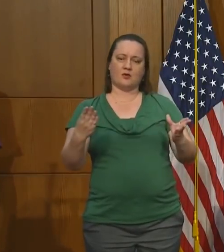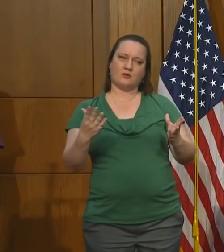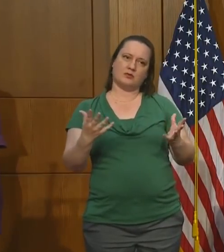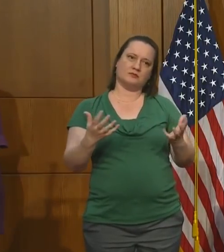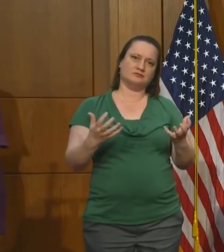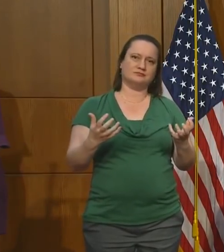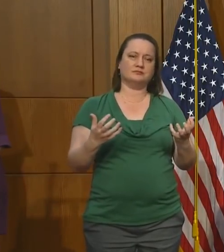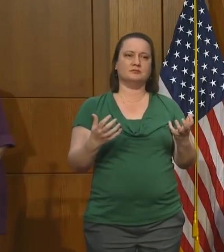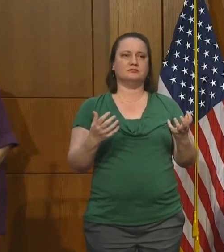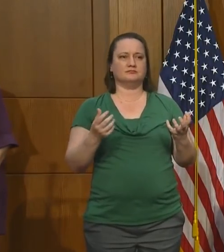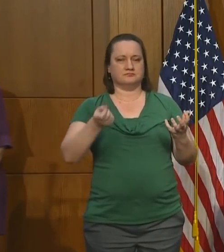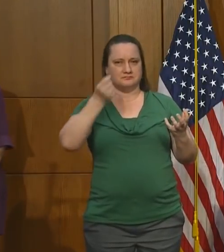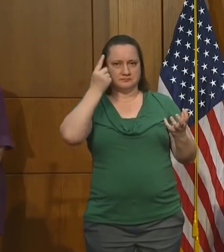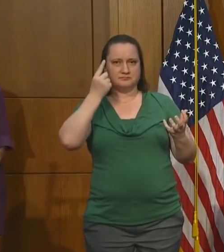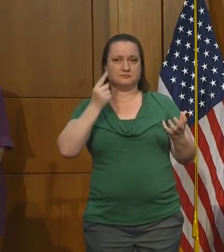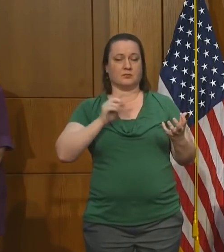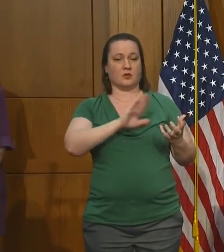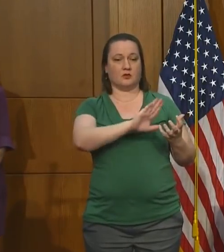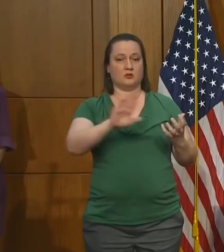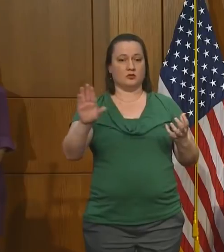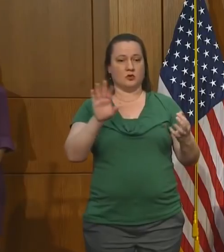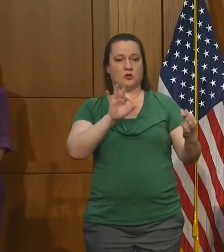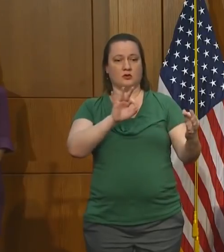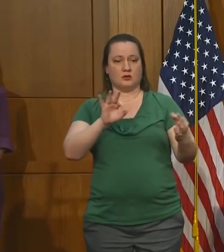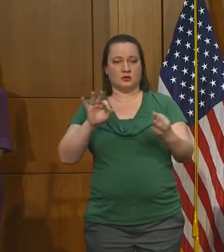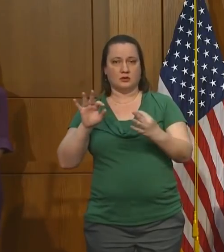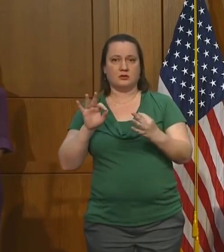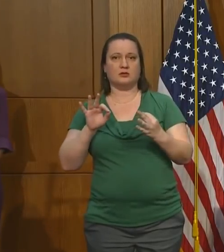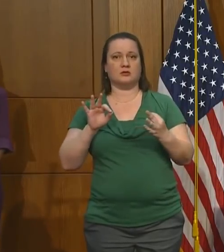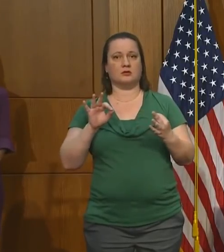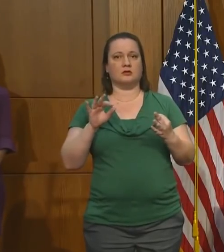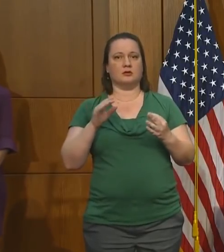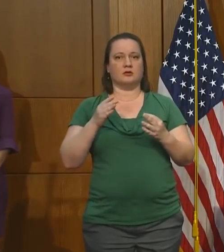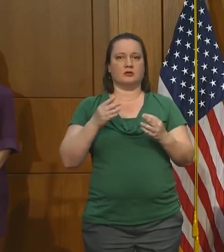BUSINESS OWNER THERE'S NOTHING MORE THAN YOU WANTED TO GET